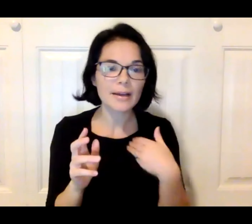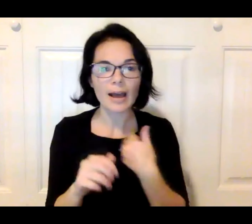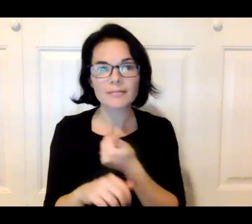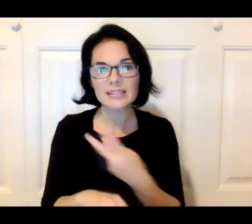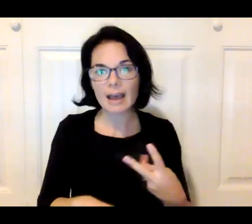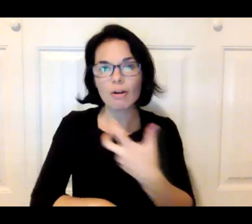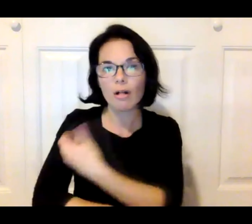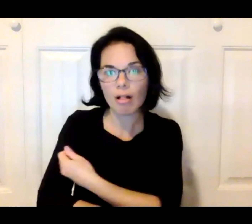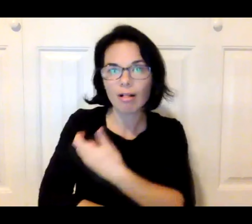We'll close this.